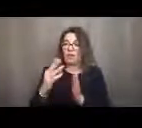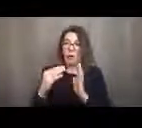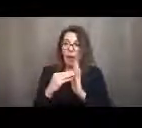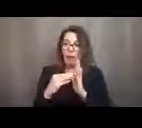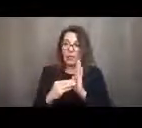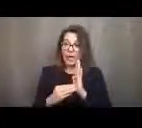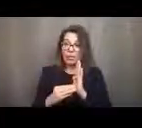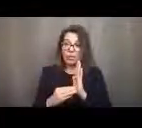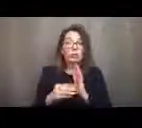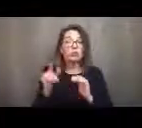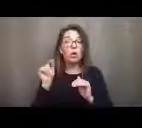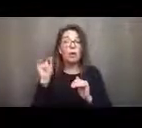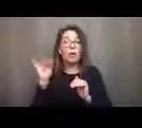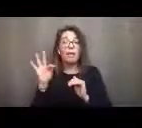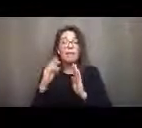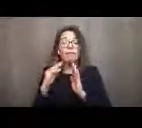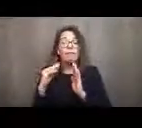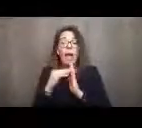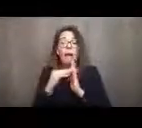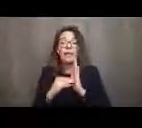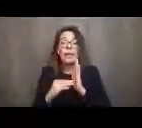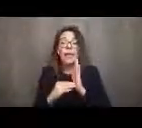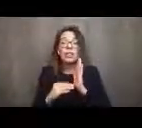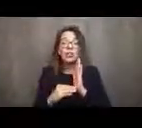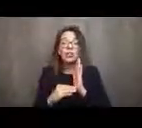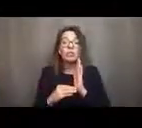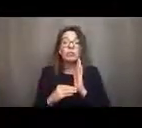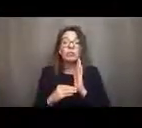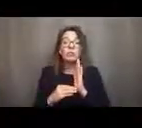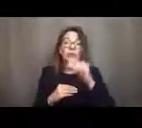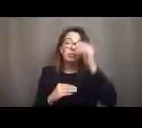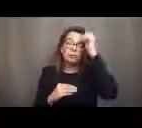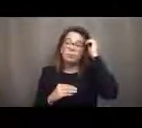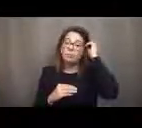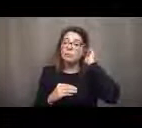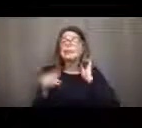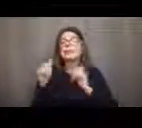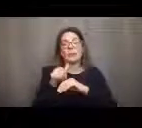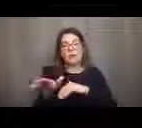So, if an application was submitted by your Institution